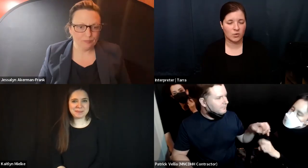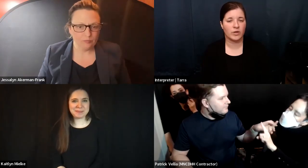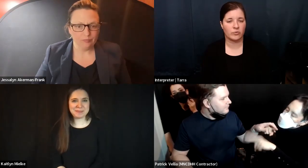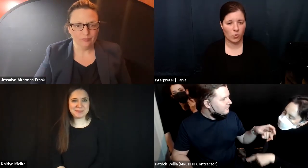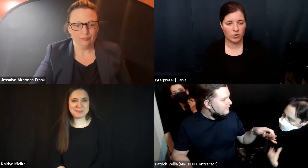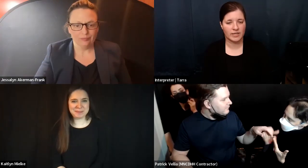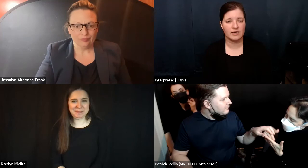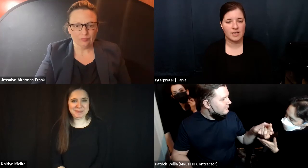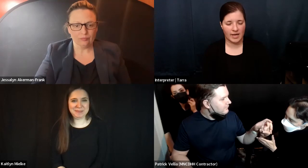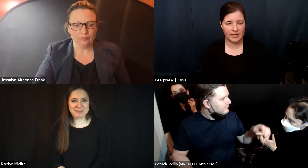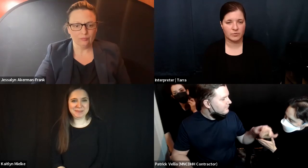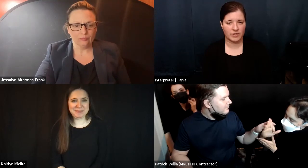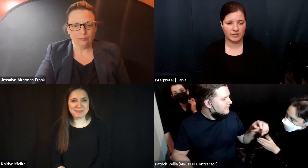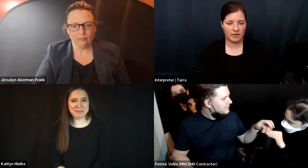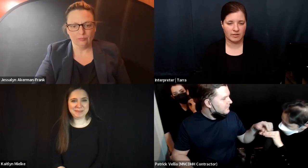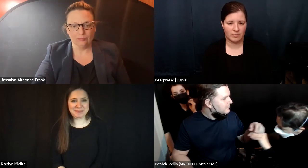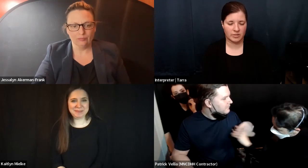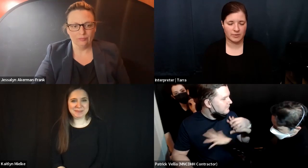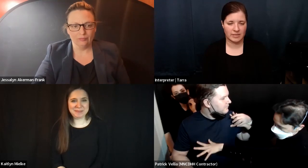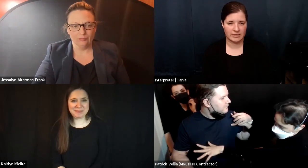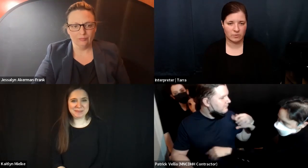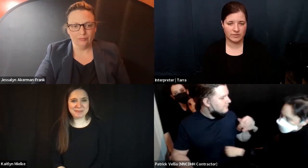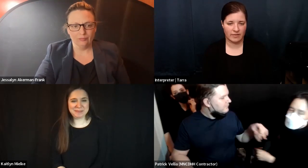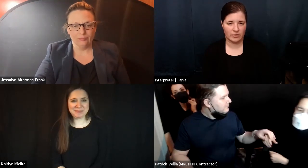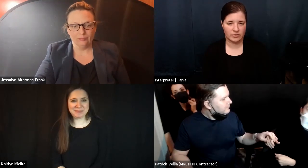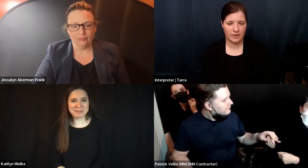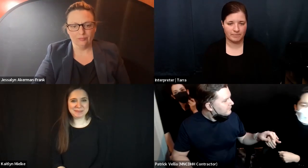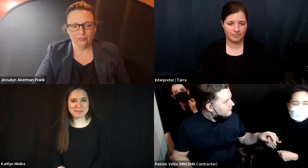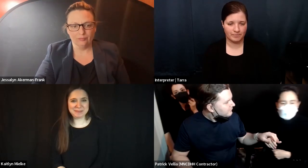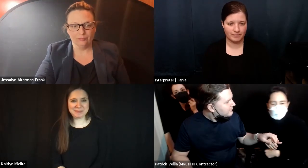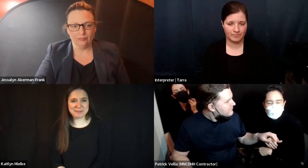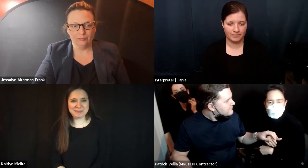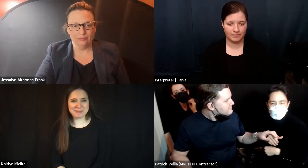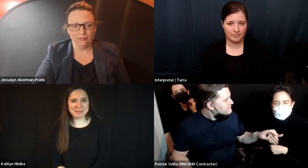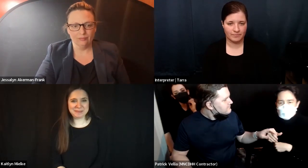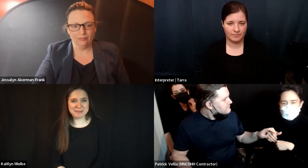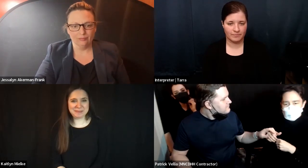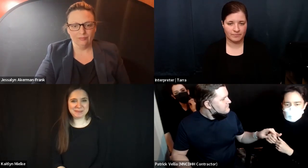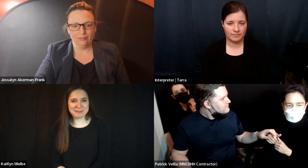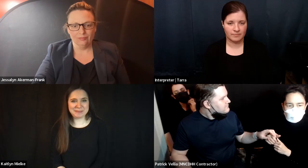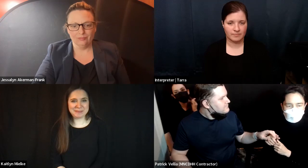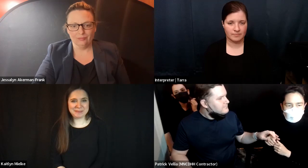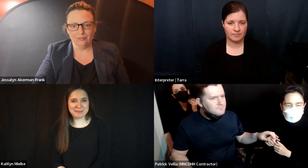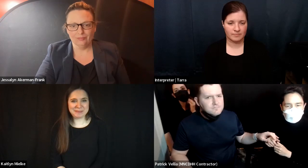We, again, will save the chat and we will compile an FAQ so the panelists can answer the questions that the participants had and we can send it with the reporting and with the participant list. We will send that out to them.